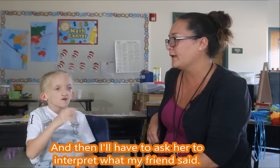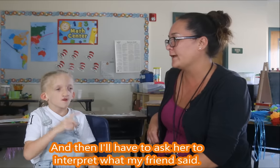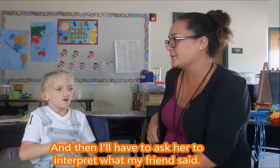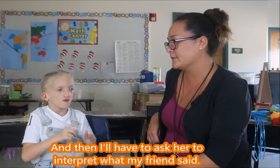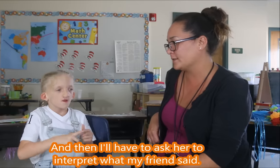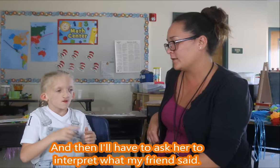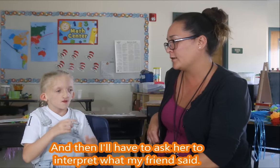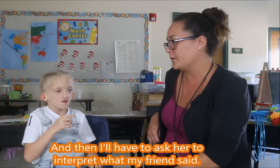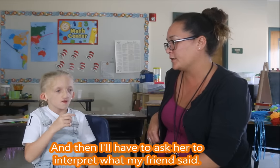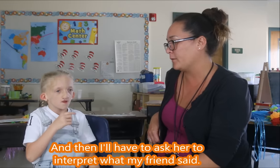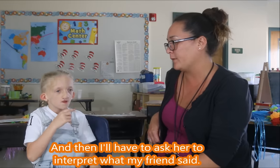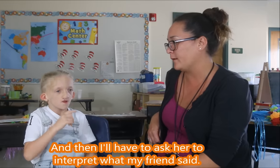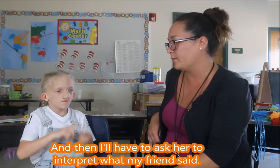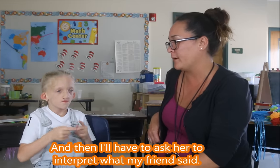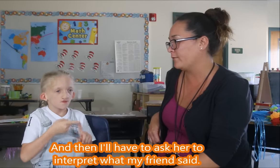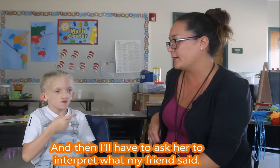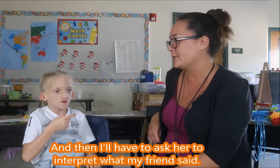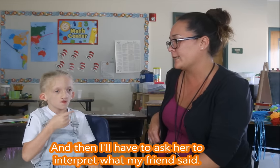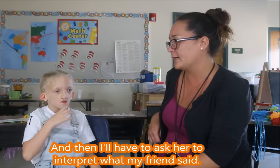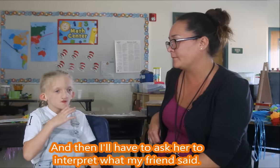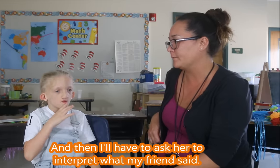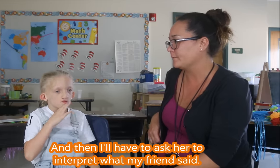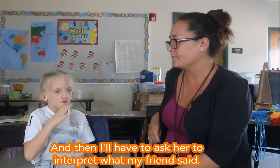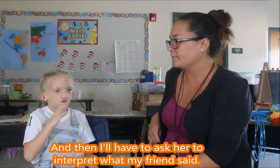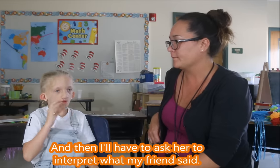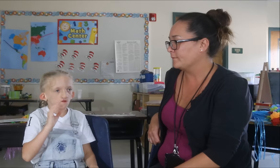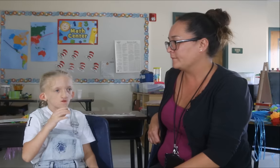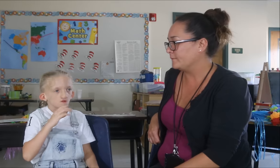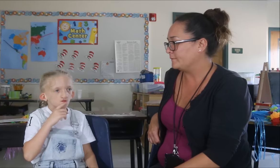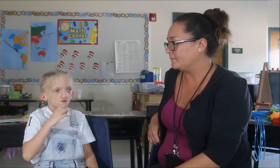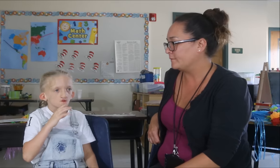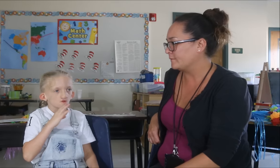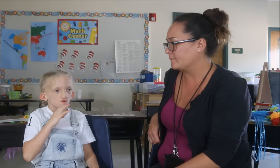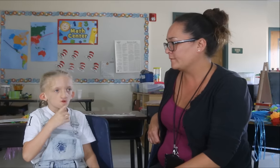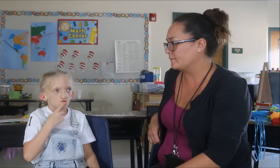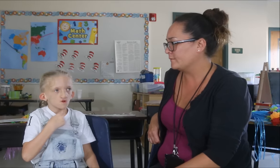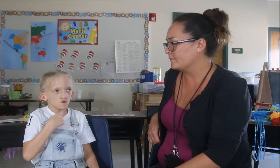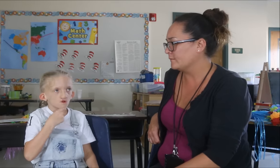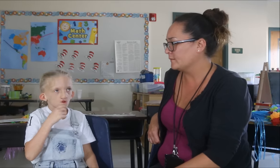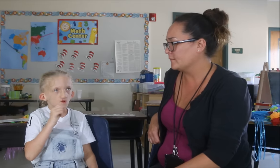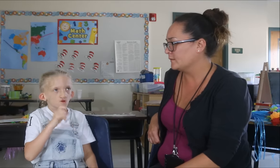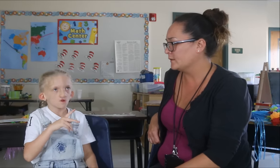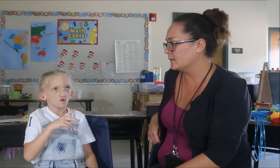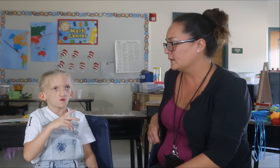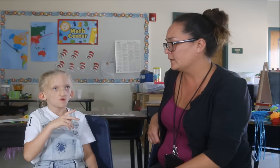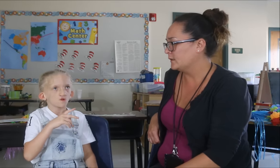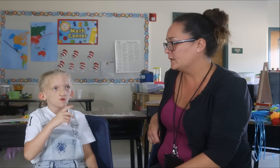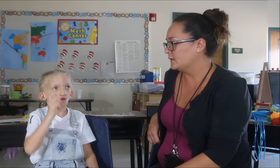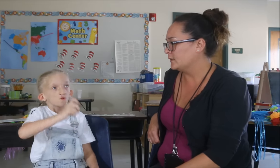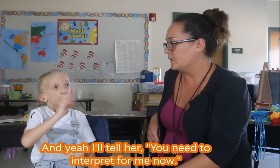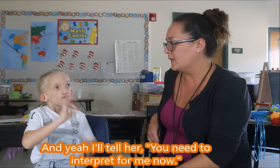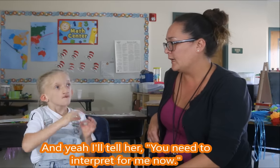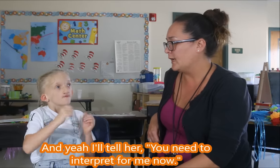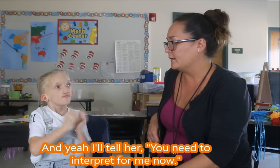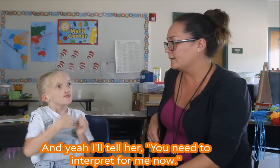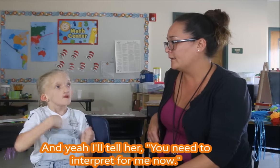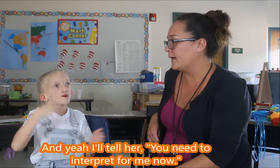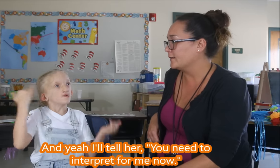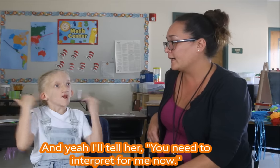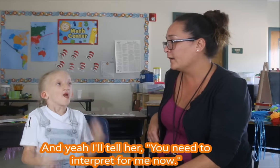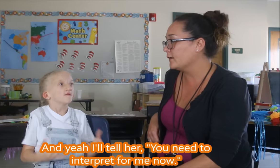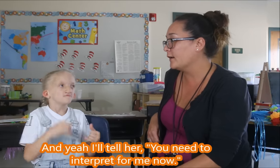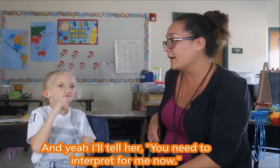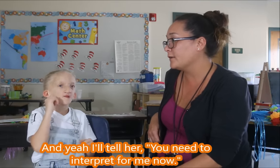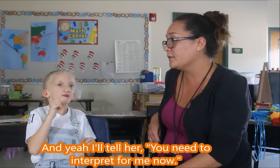that ask her to interpret what my friend said and yeah I'll tolerate that you